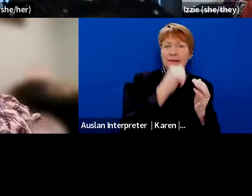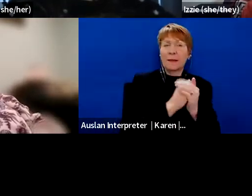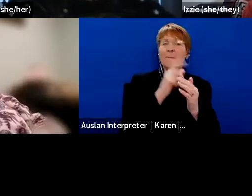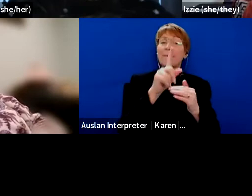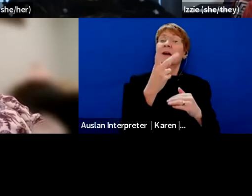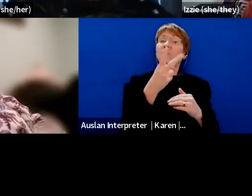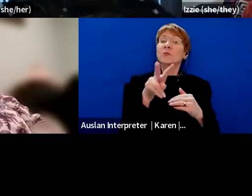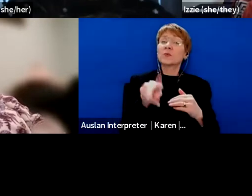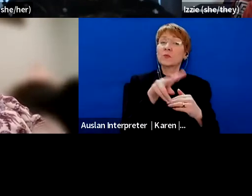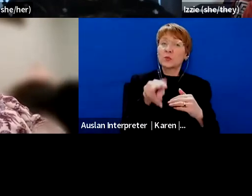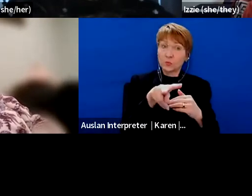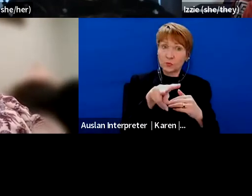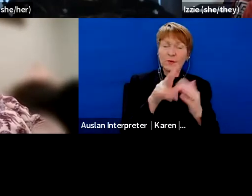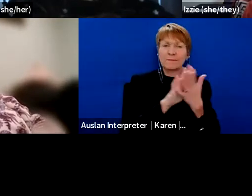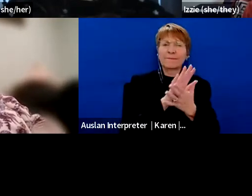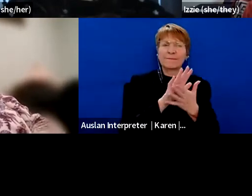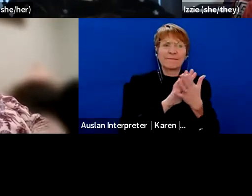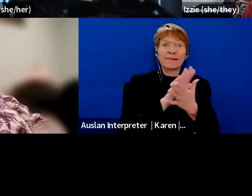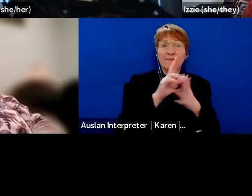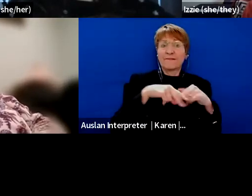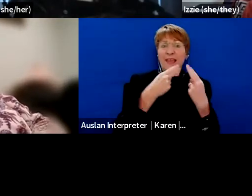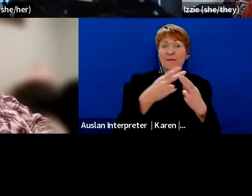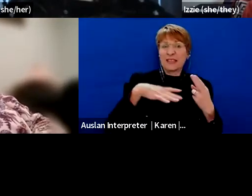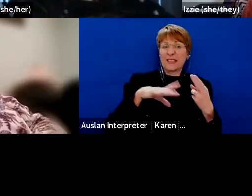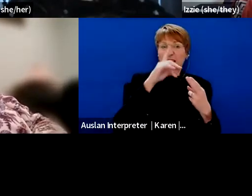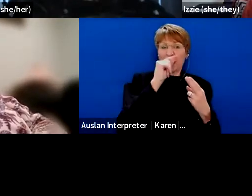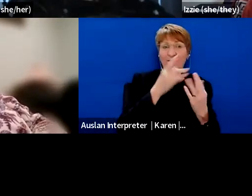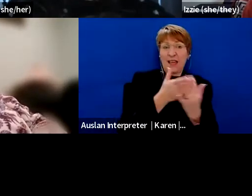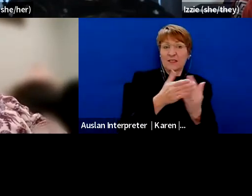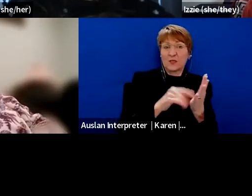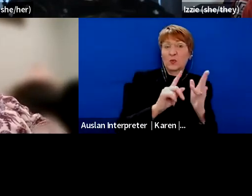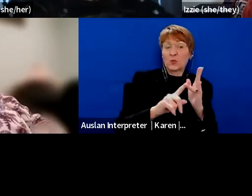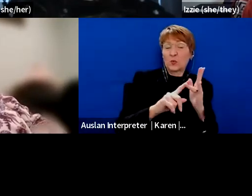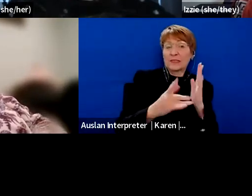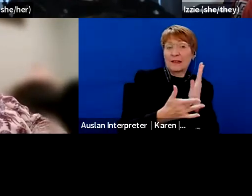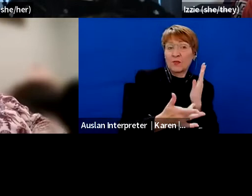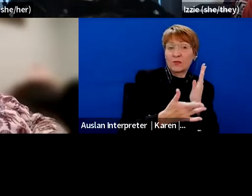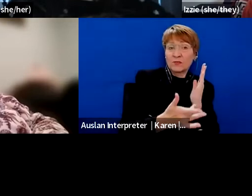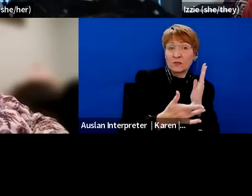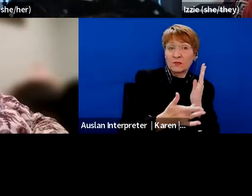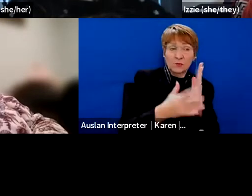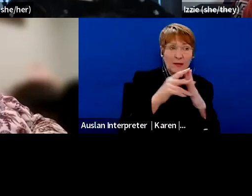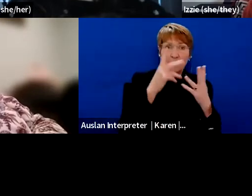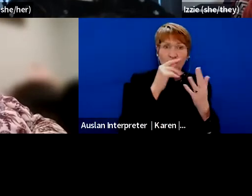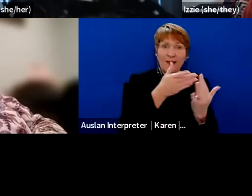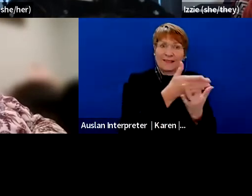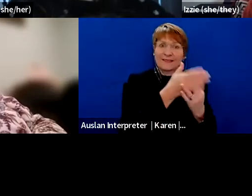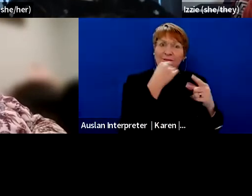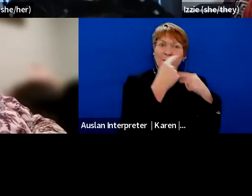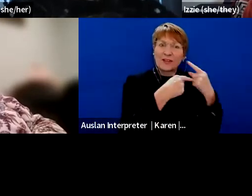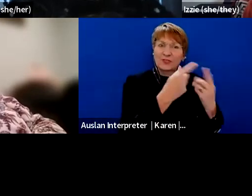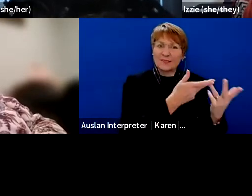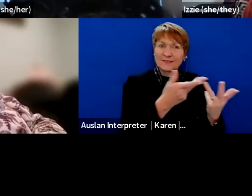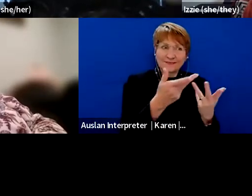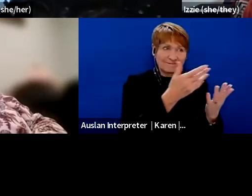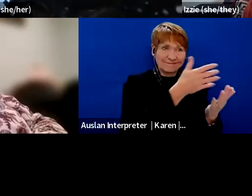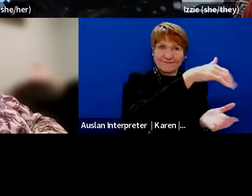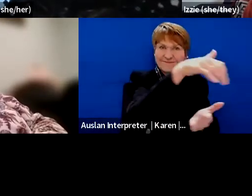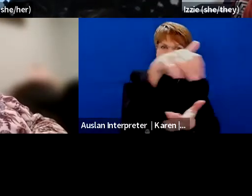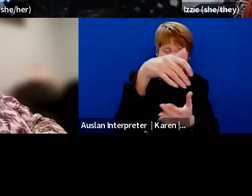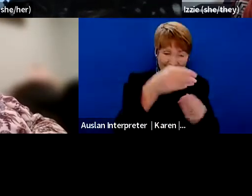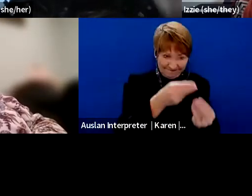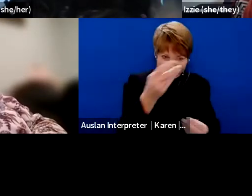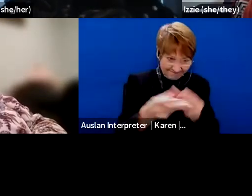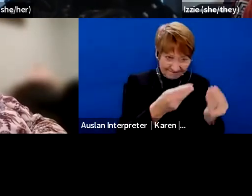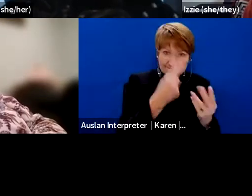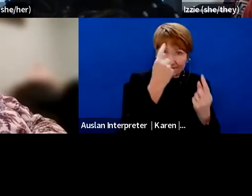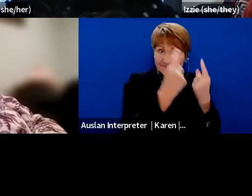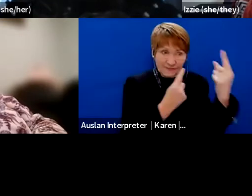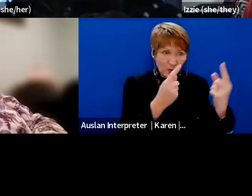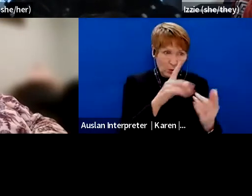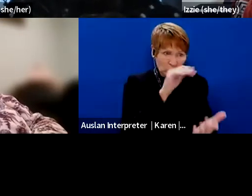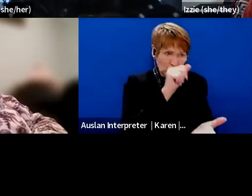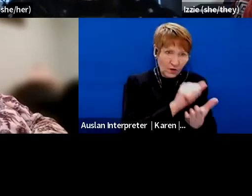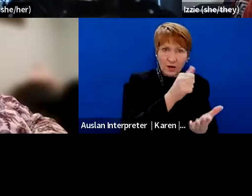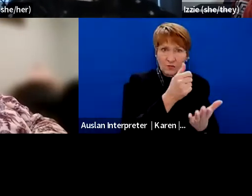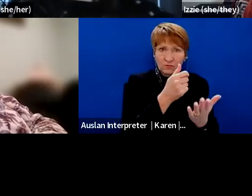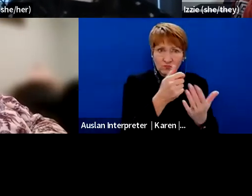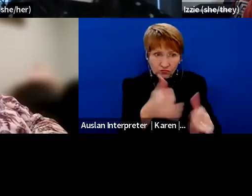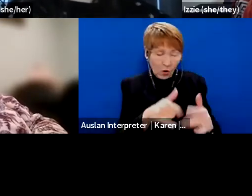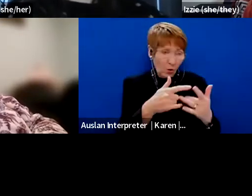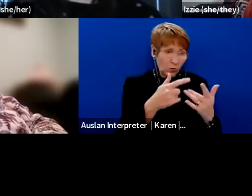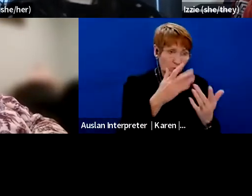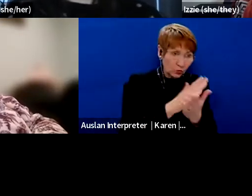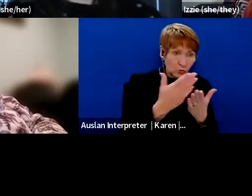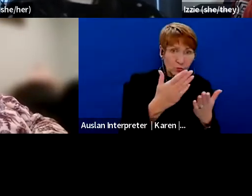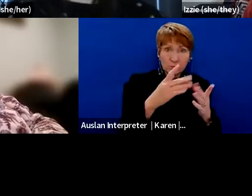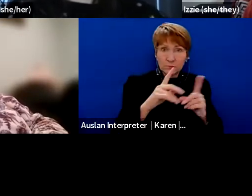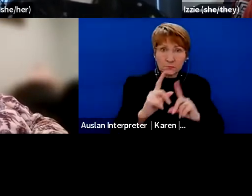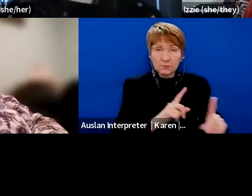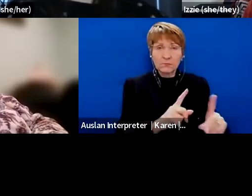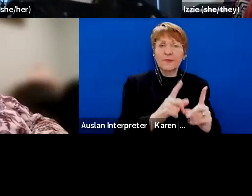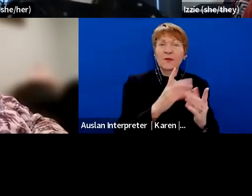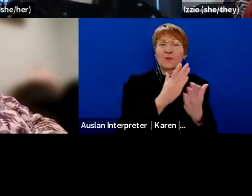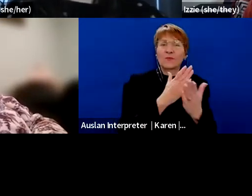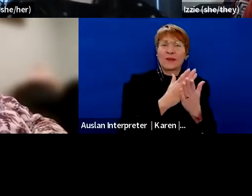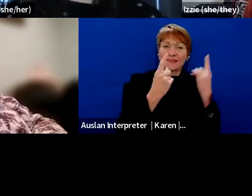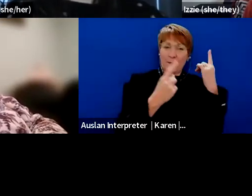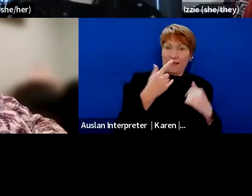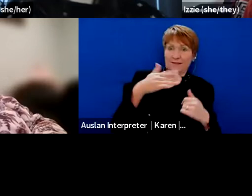trying to means Children and Family need access to reliable and affordable technology sifting and sorting and working out what to do with that information, takes a long time, and for families. Number one, on the wish list is targeted information for their